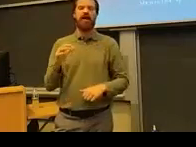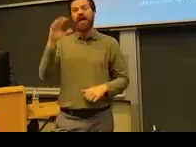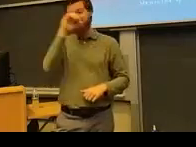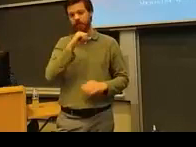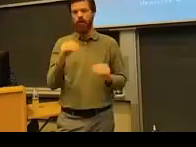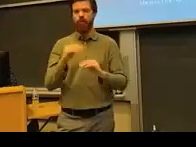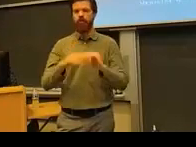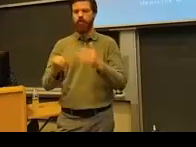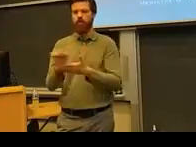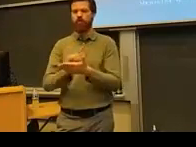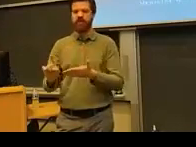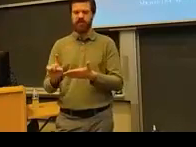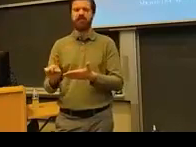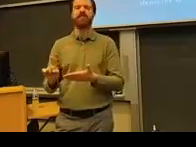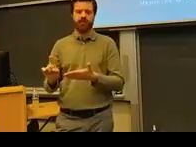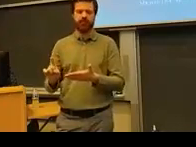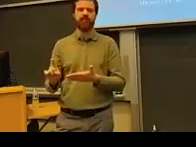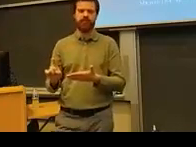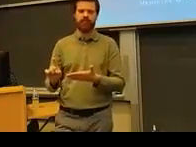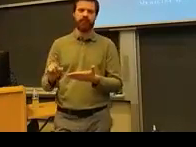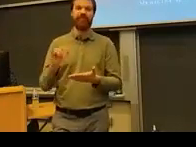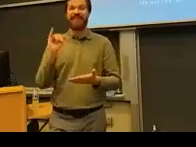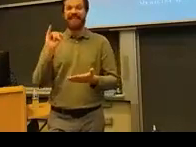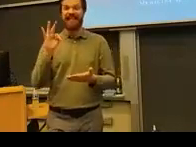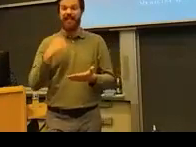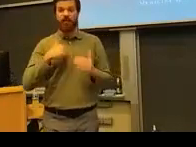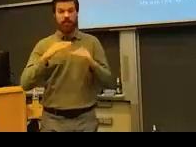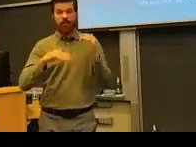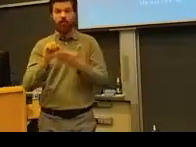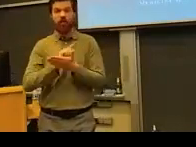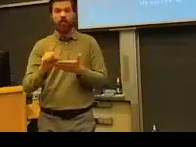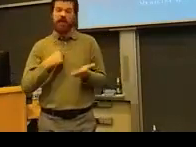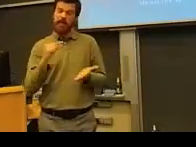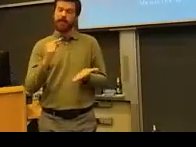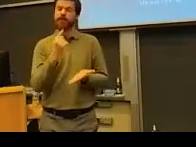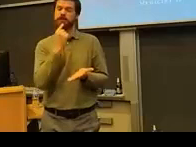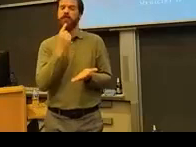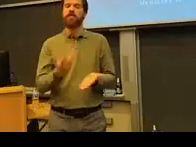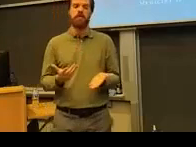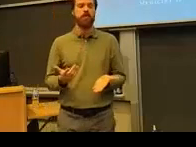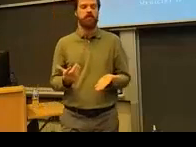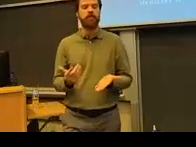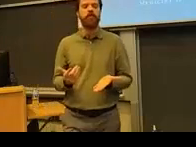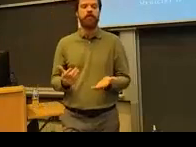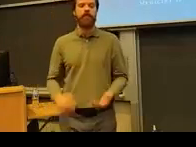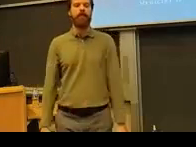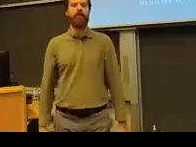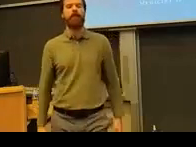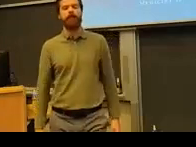week and so we'd be we'd be disappointed if we had less than that and uh coming in with a an average